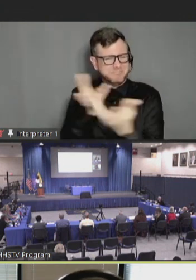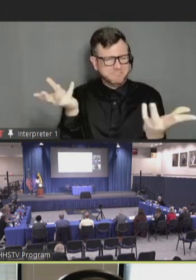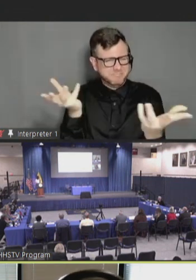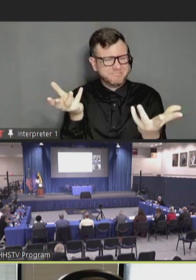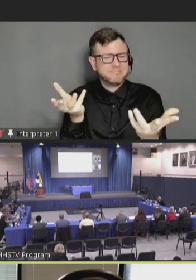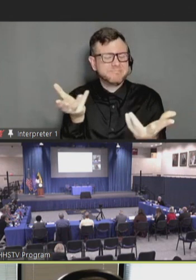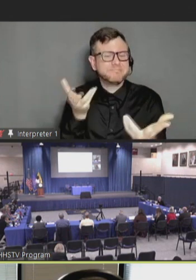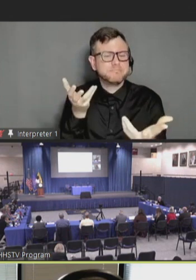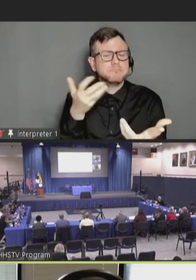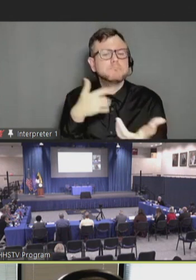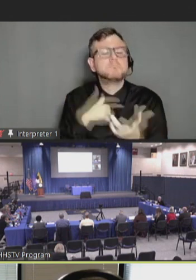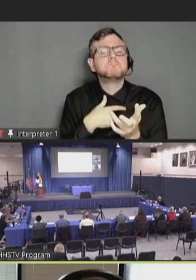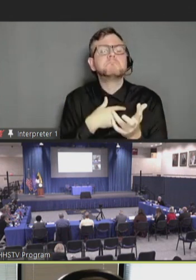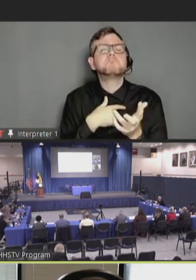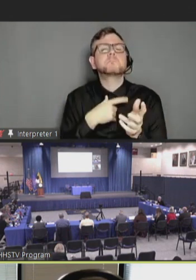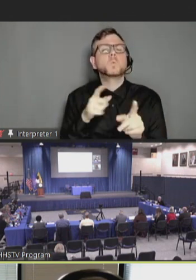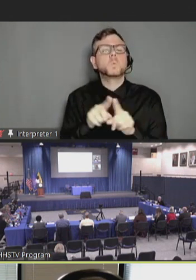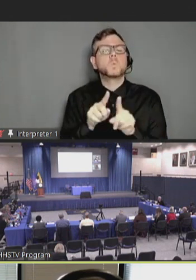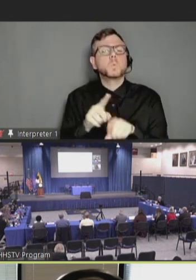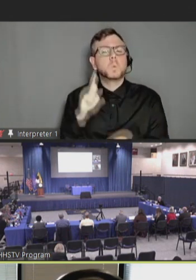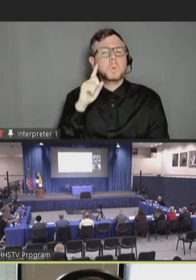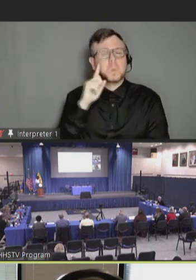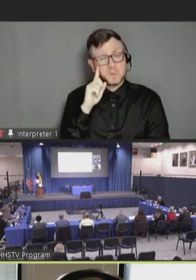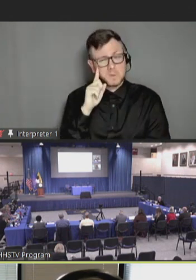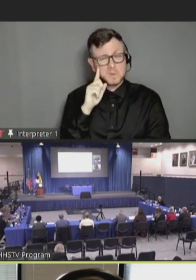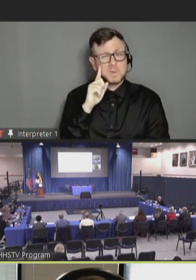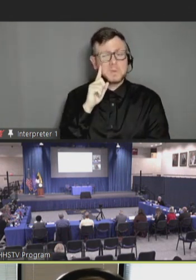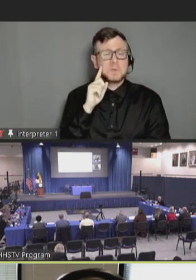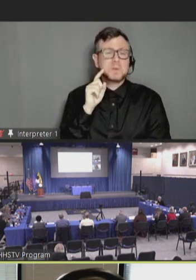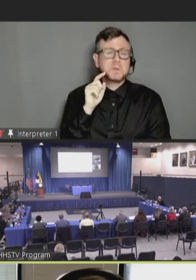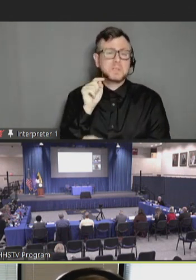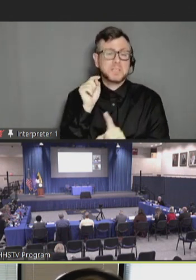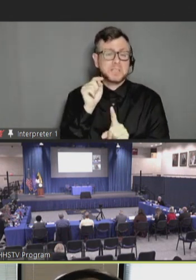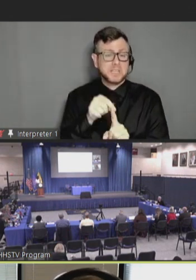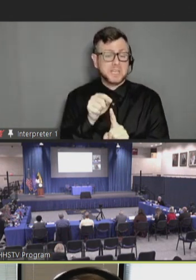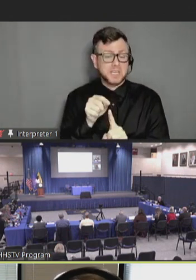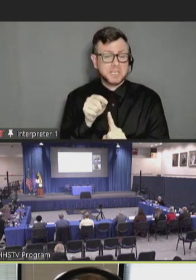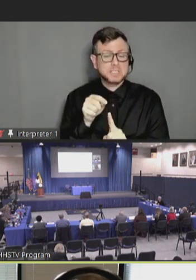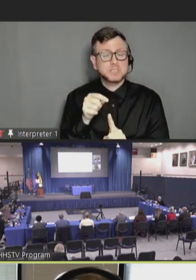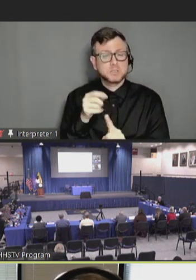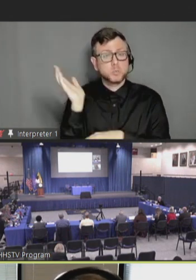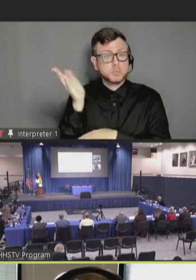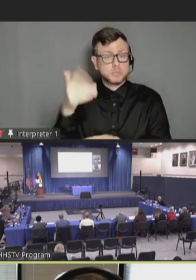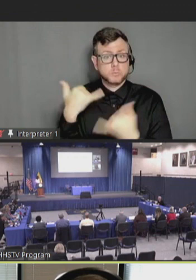I think the fact that this was also presented -- the presentation I gave today was similar